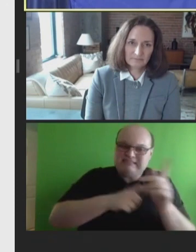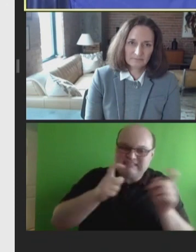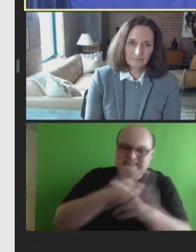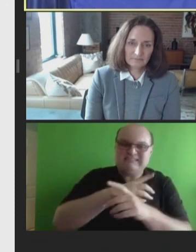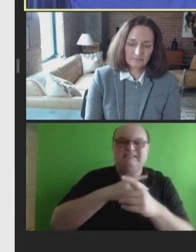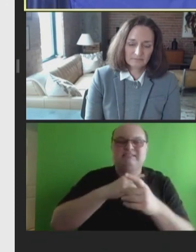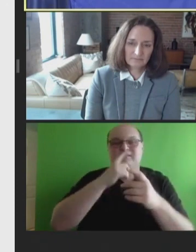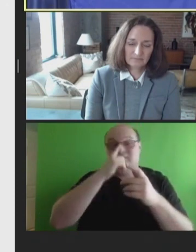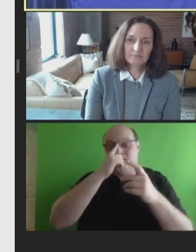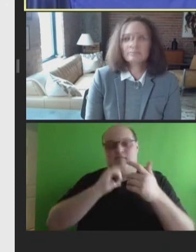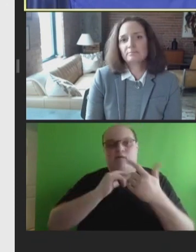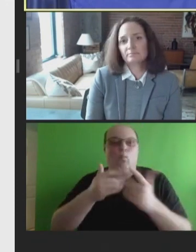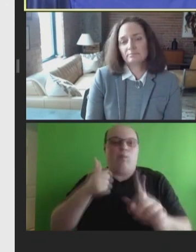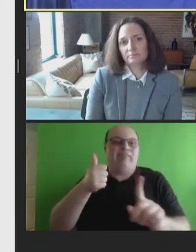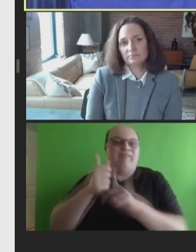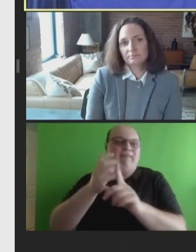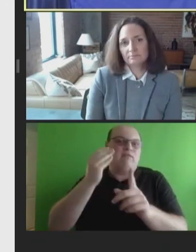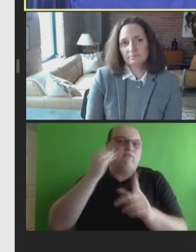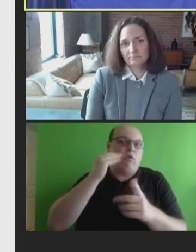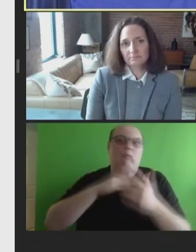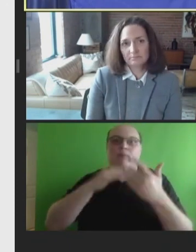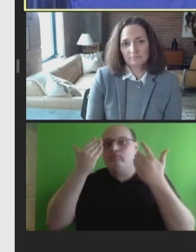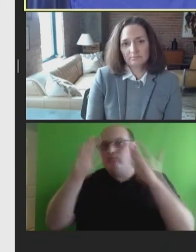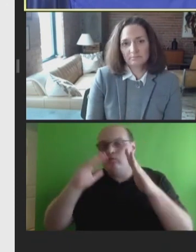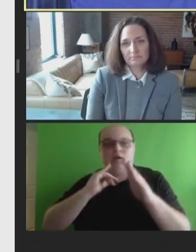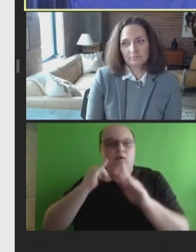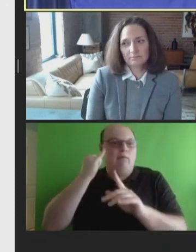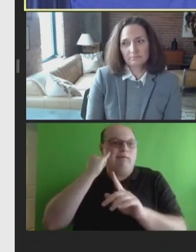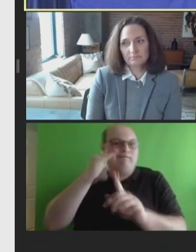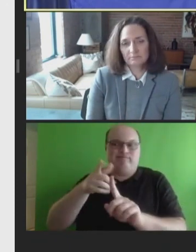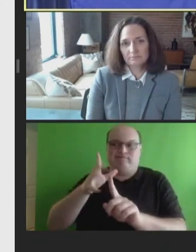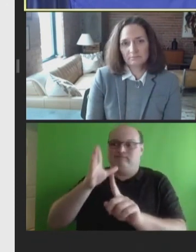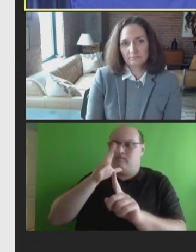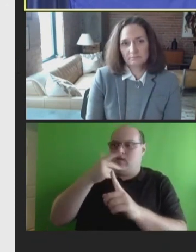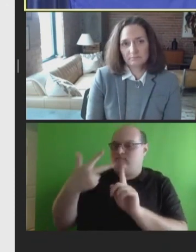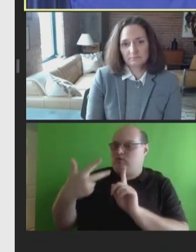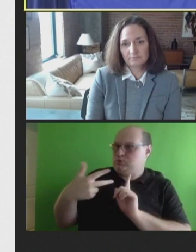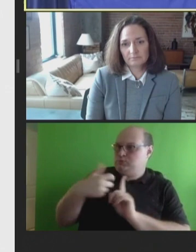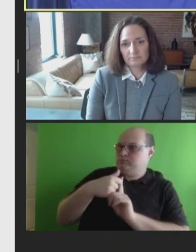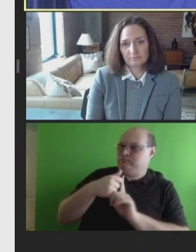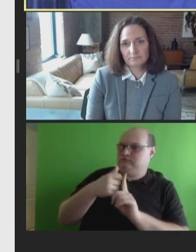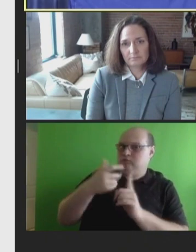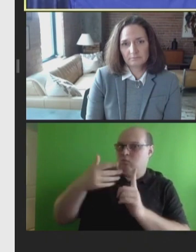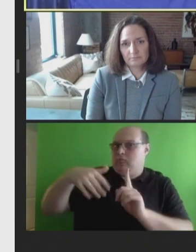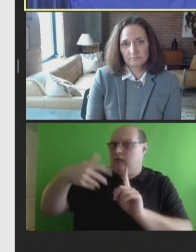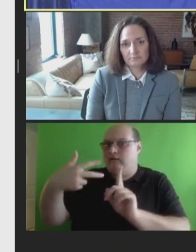what the impact of knowing or not knowing if the mother got -- potentially got a vaccine or if a